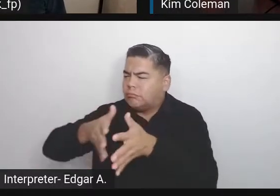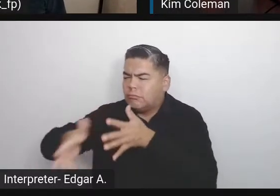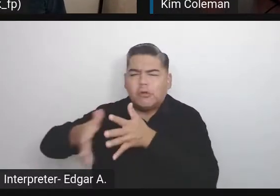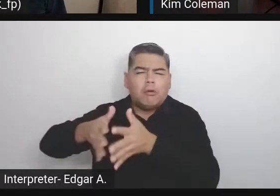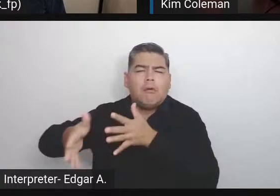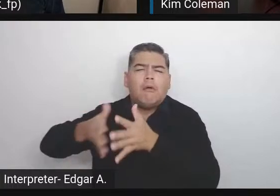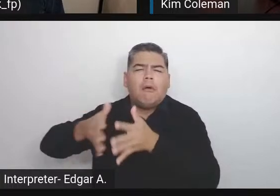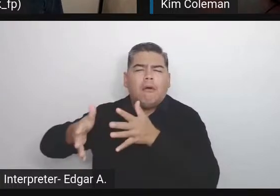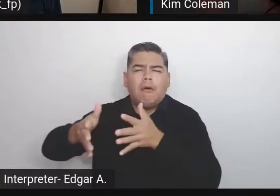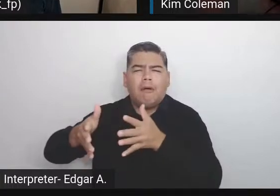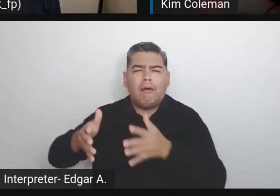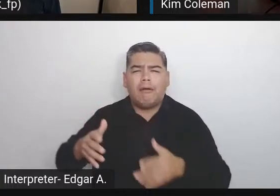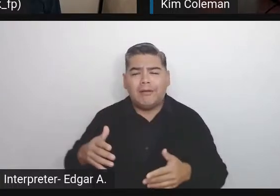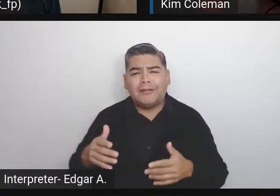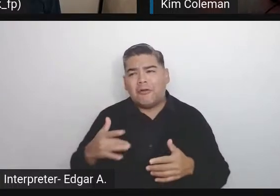That